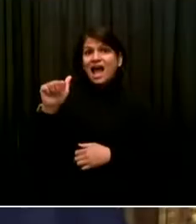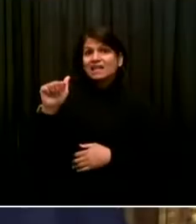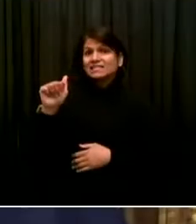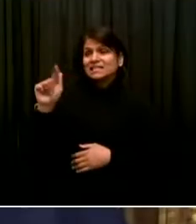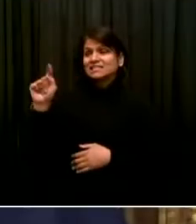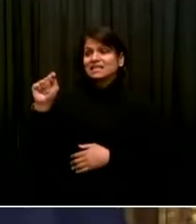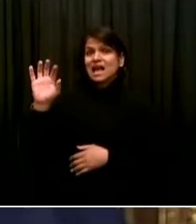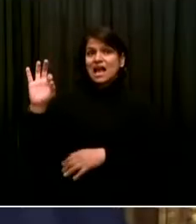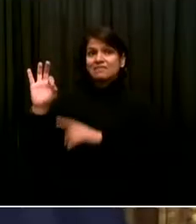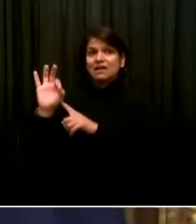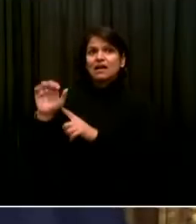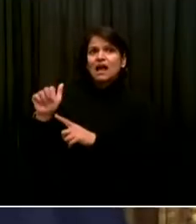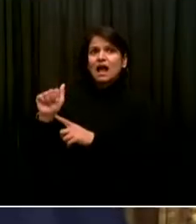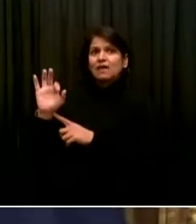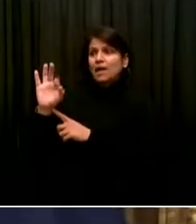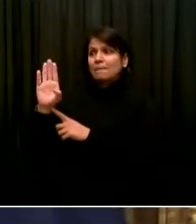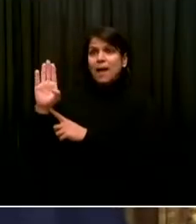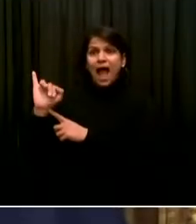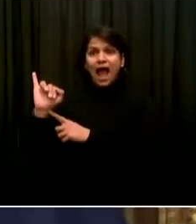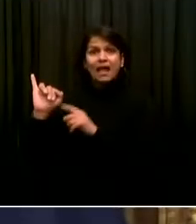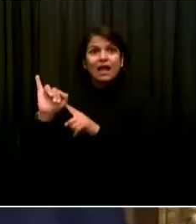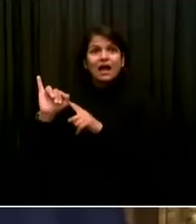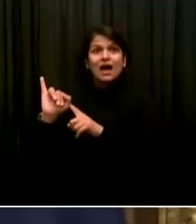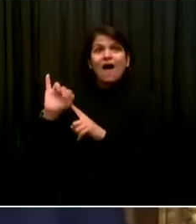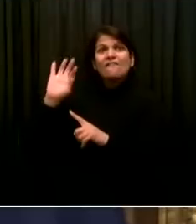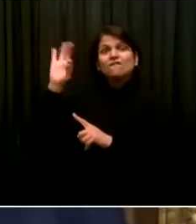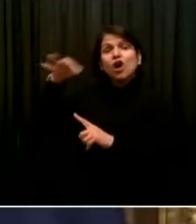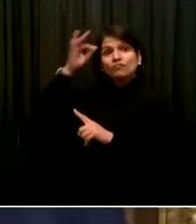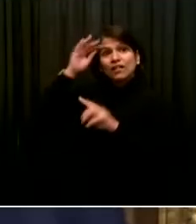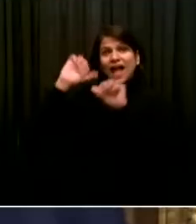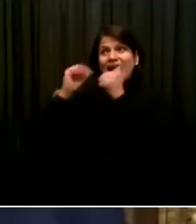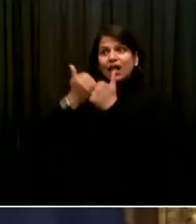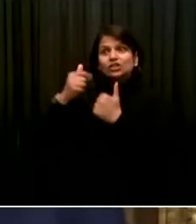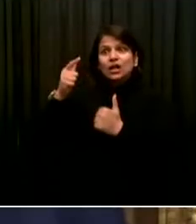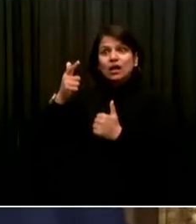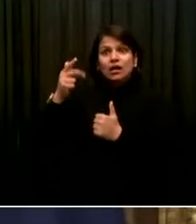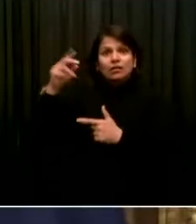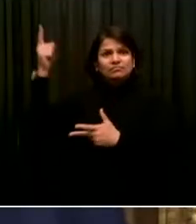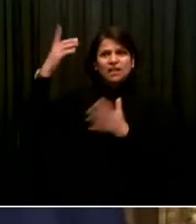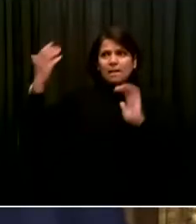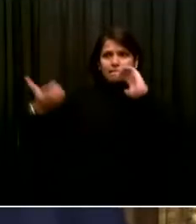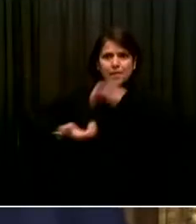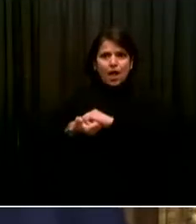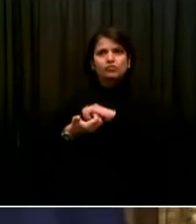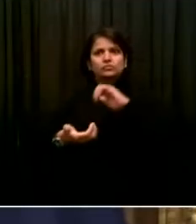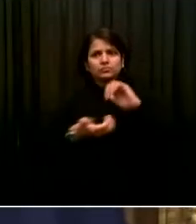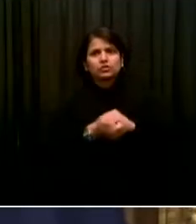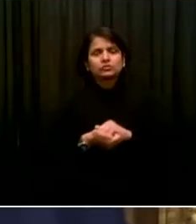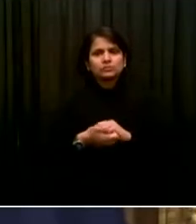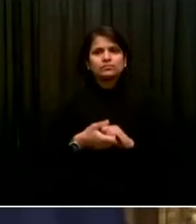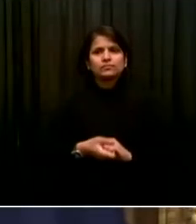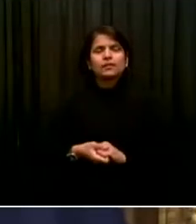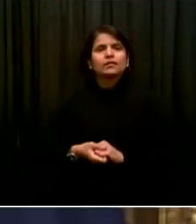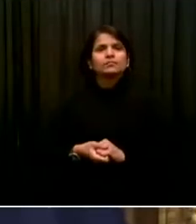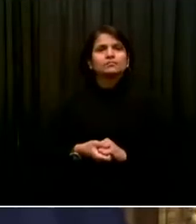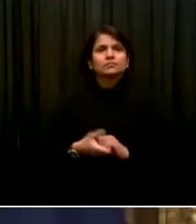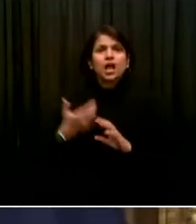SHARE WITH THE ATF, F BIAND ALL FEDERAL PARTNERS. GUN VIOLENCE IS NOT LYON A LAW ENFORCEMENT